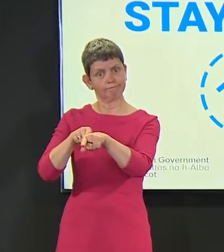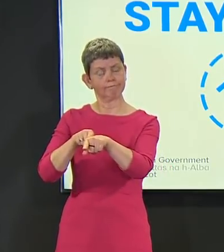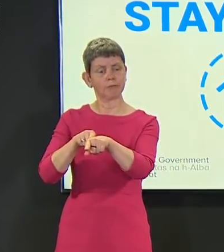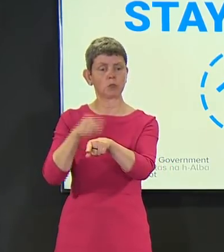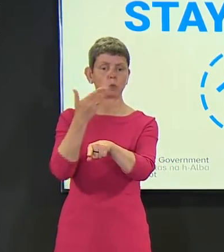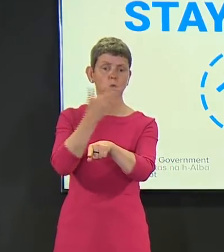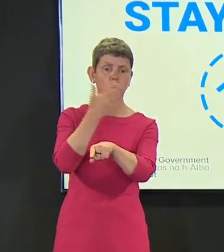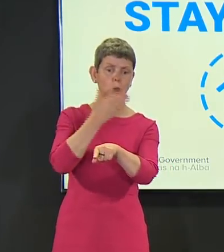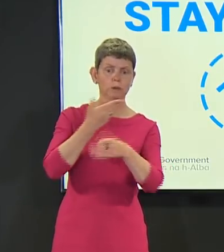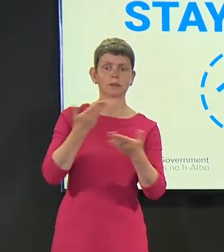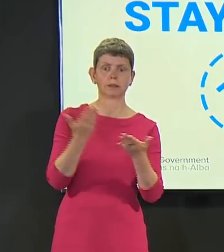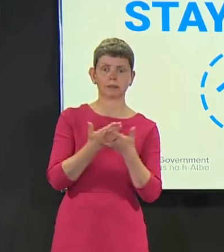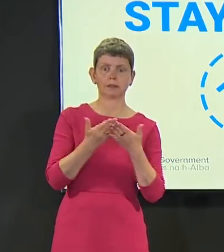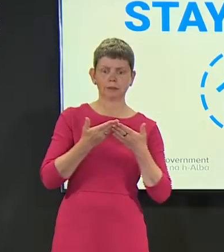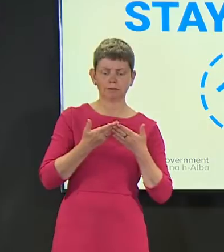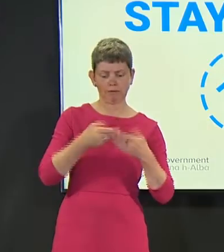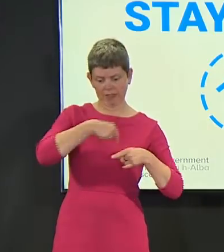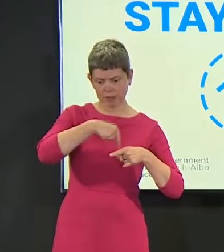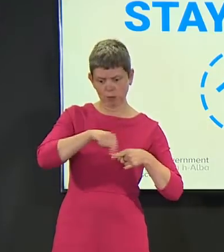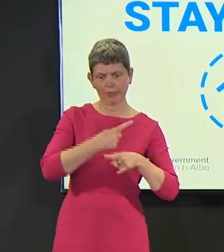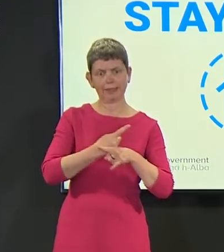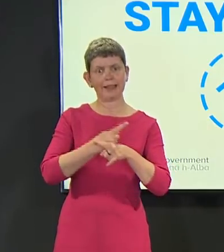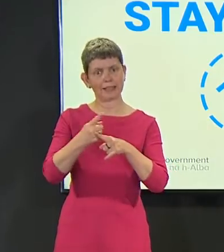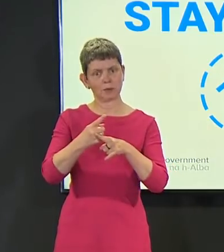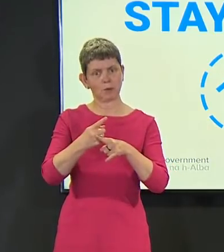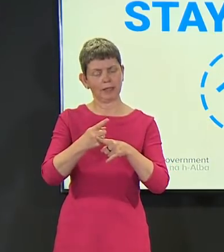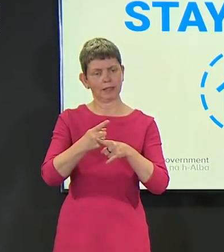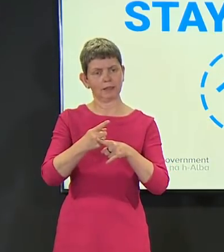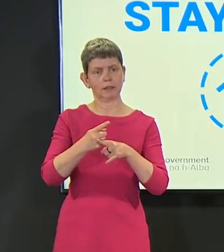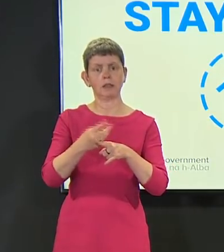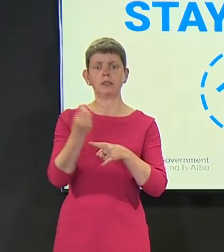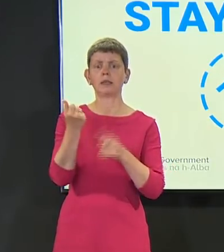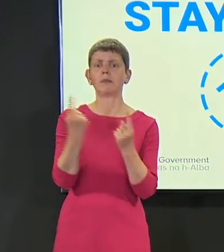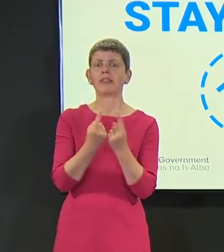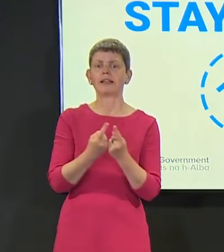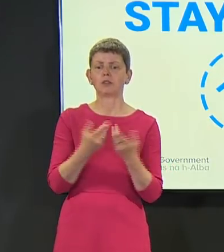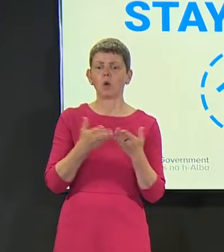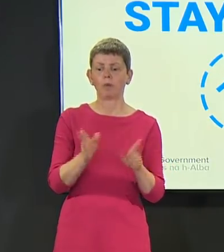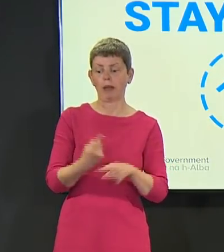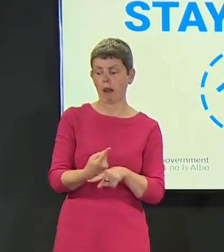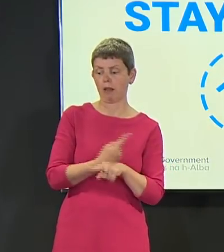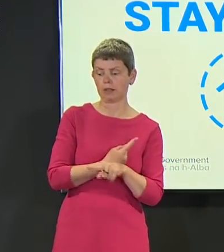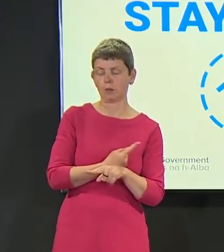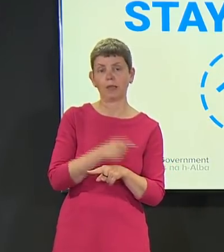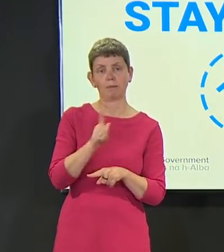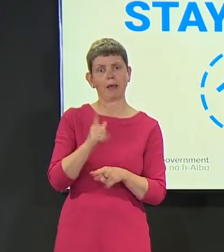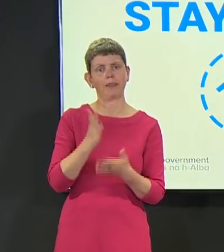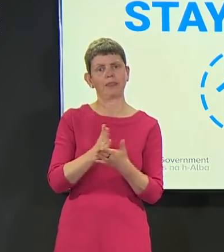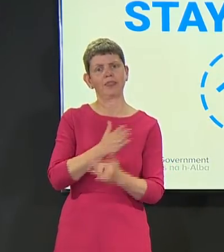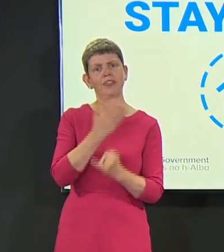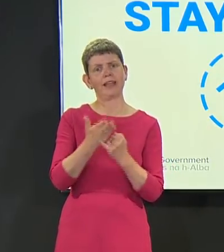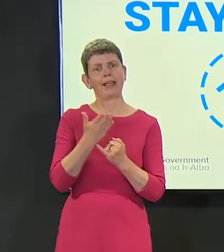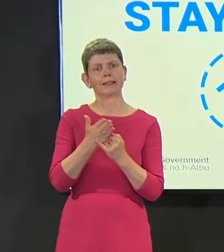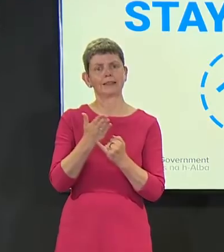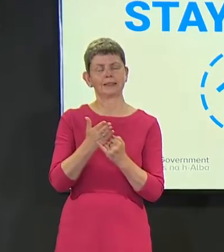this weekend next week some services reopened last week but the significant next phase is the 26th of